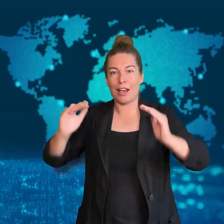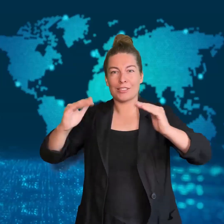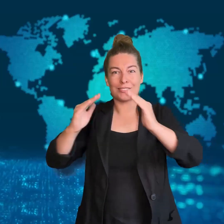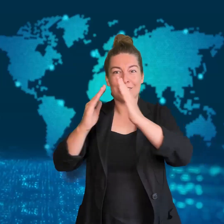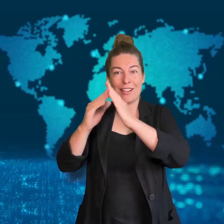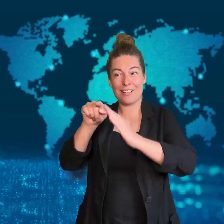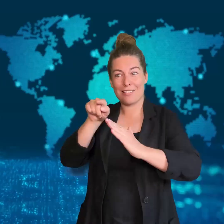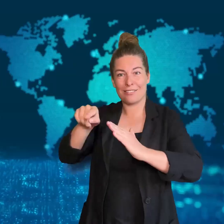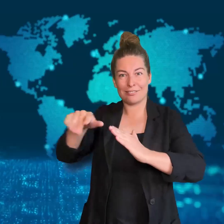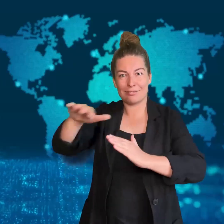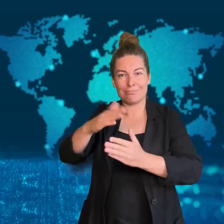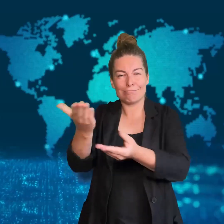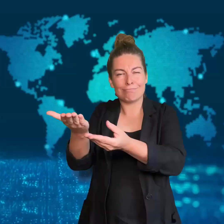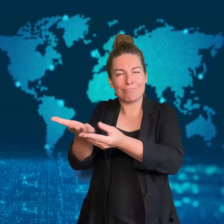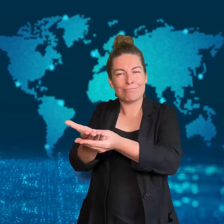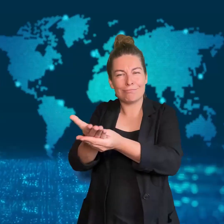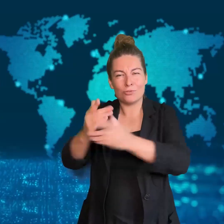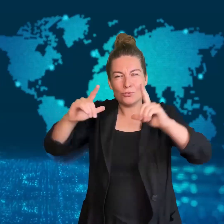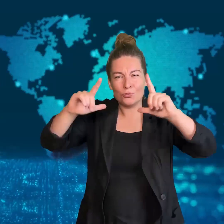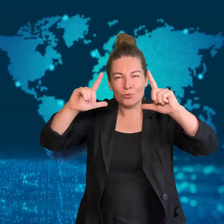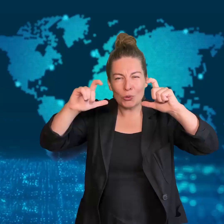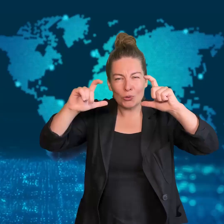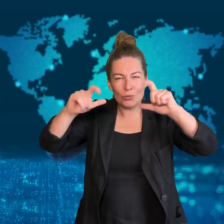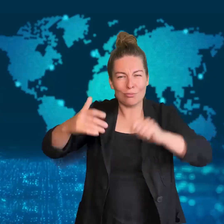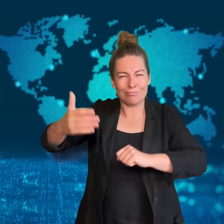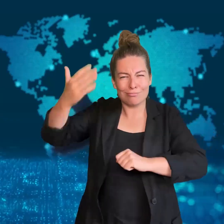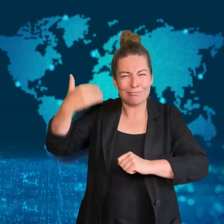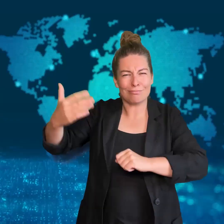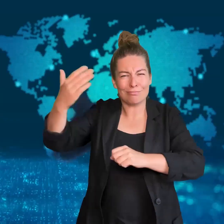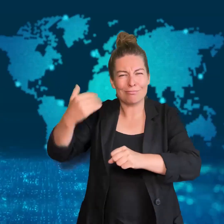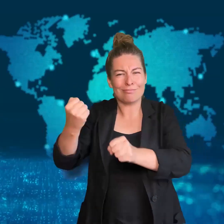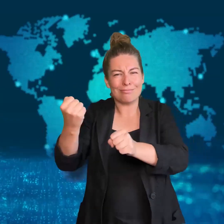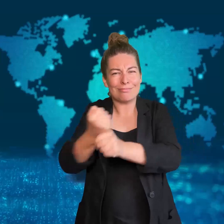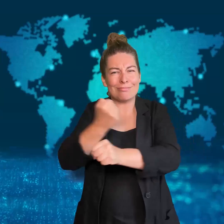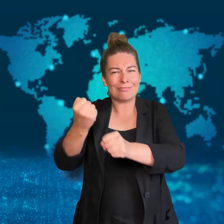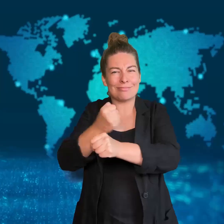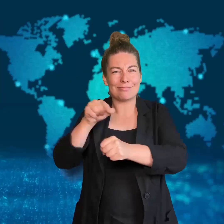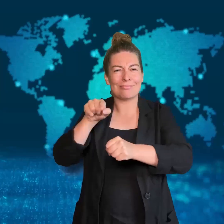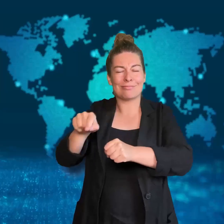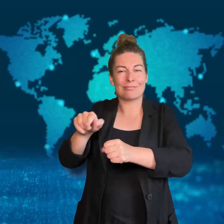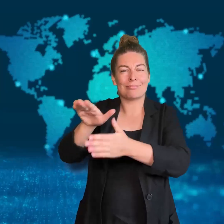as they have looked through old photographs.